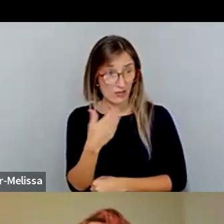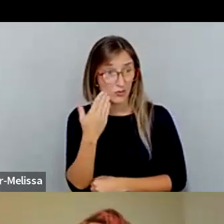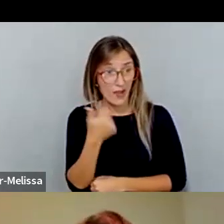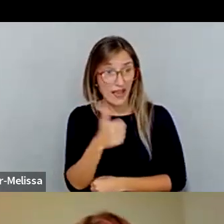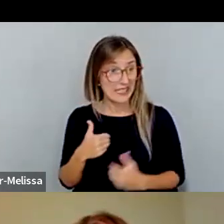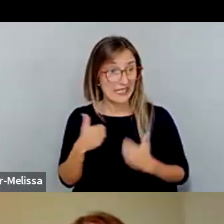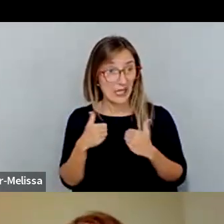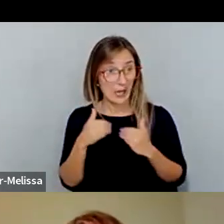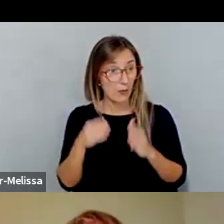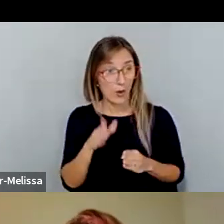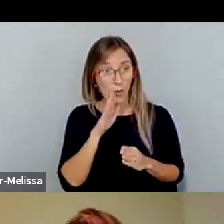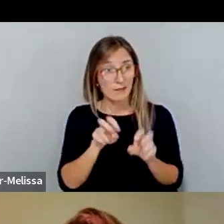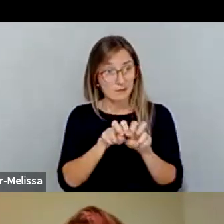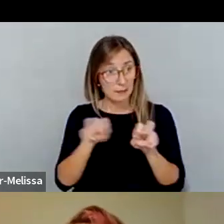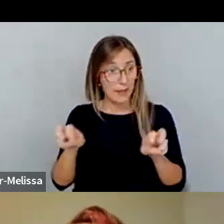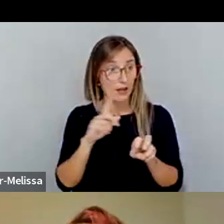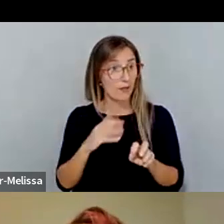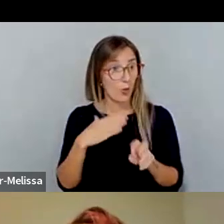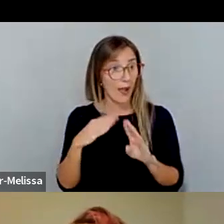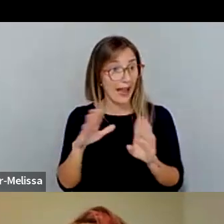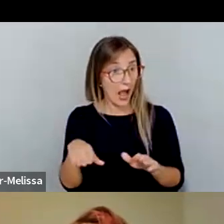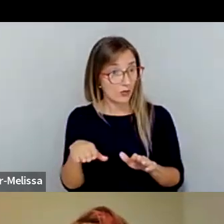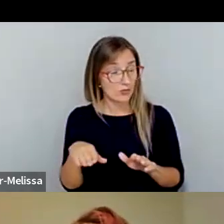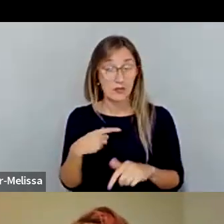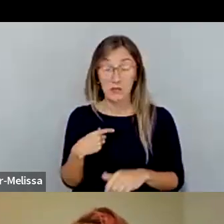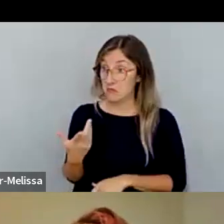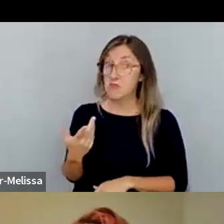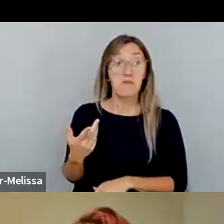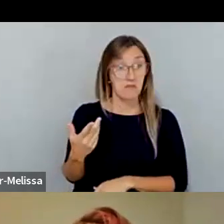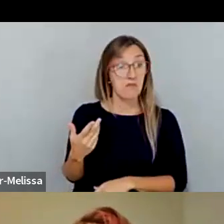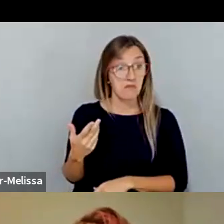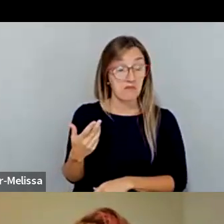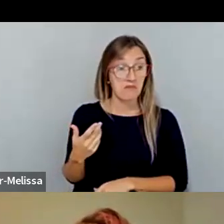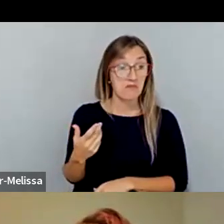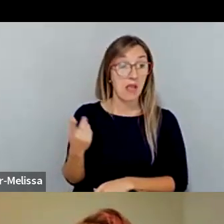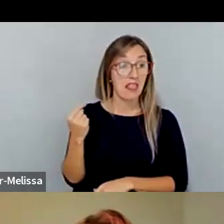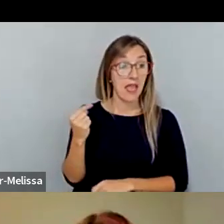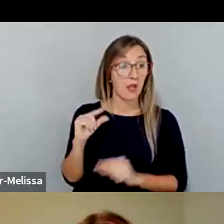week from the office of independent living program asking me if I had a